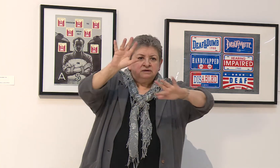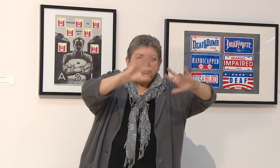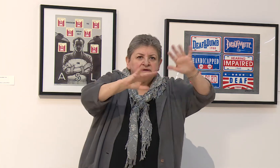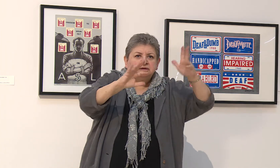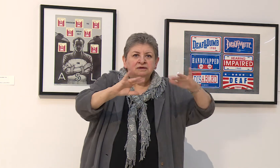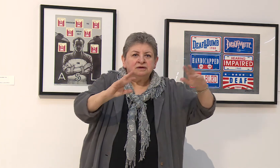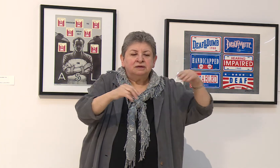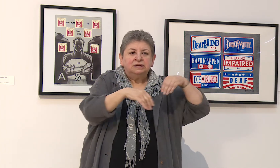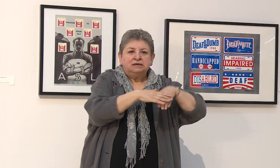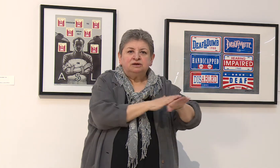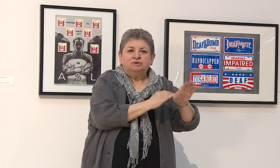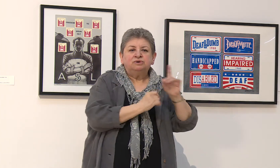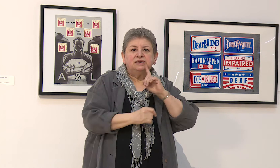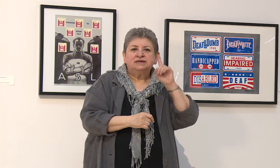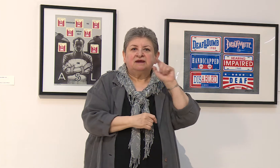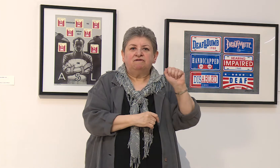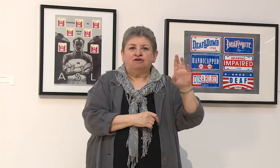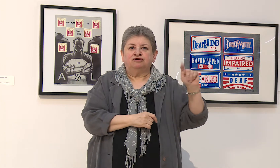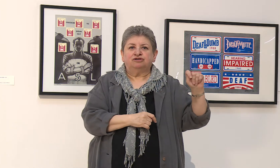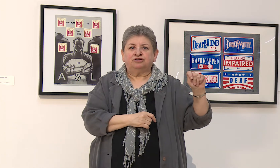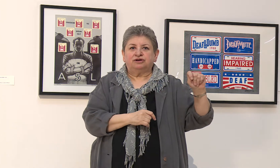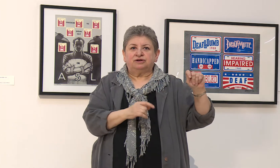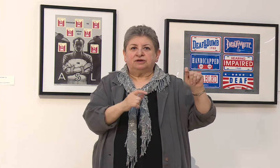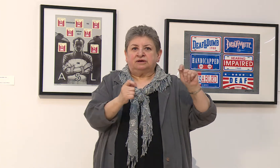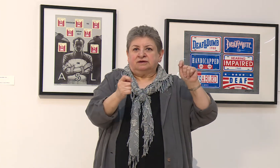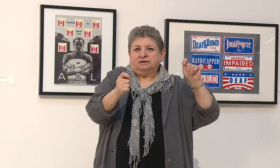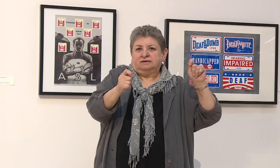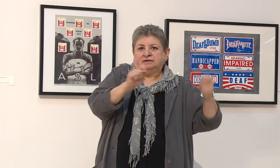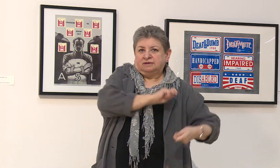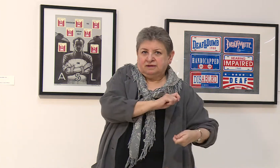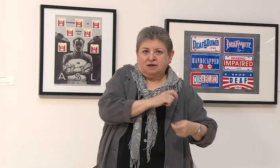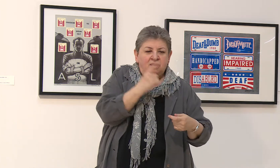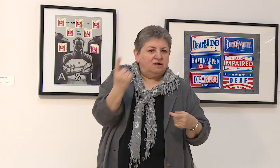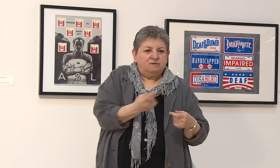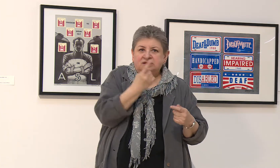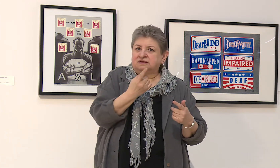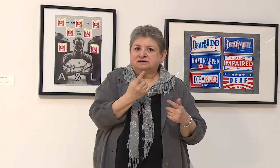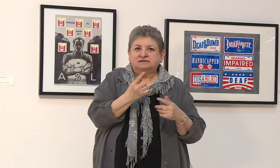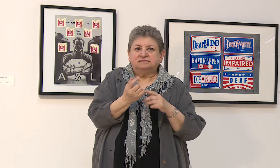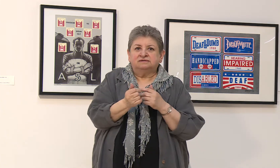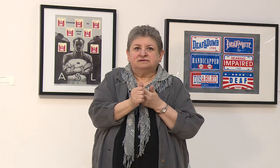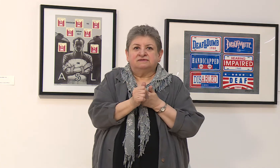that expanded on whatever image was represented in the stamp.